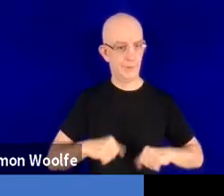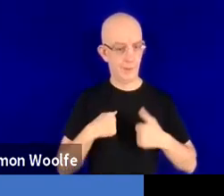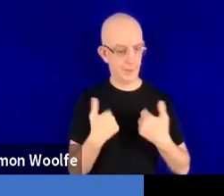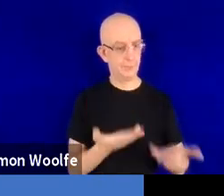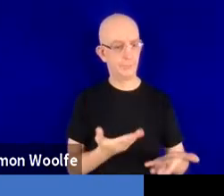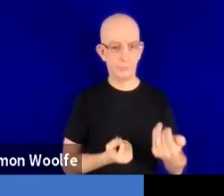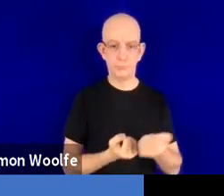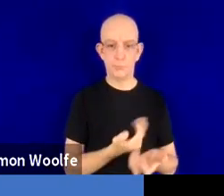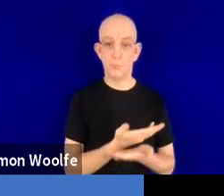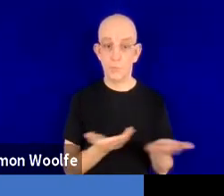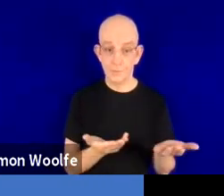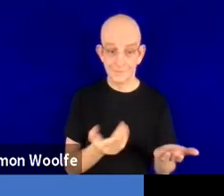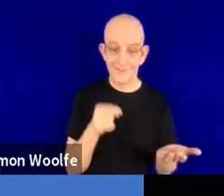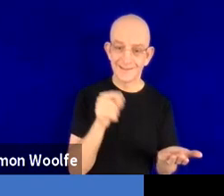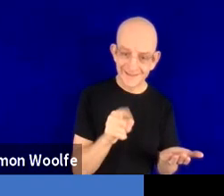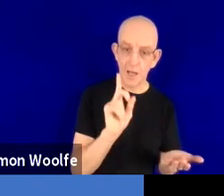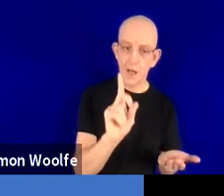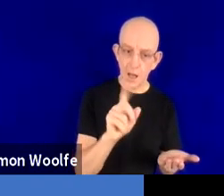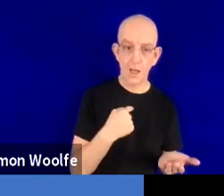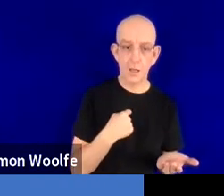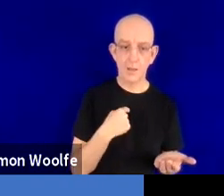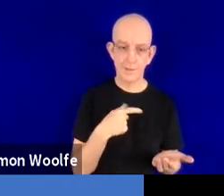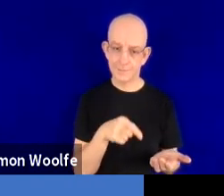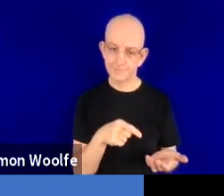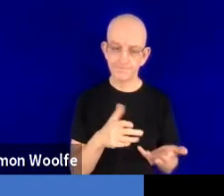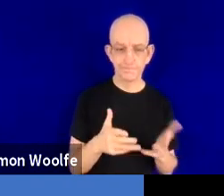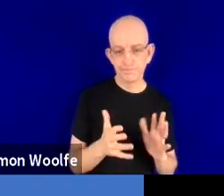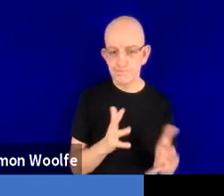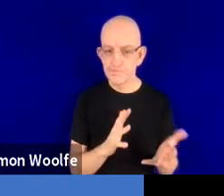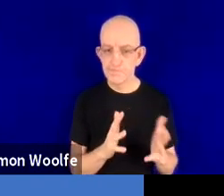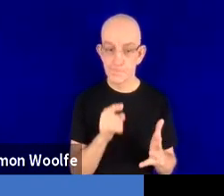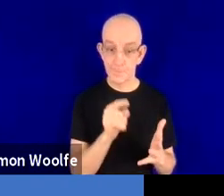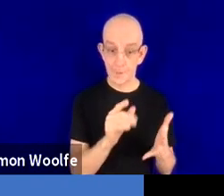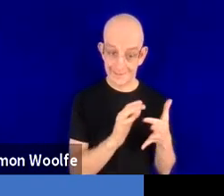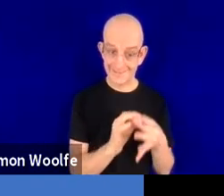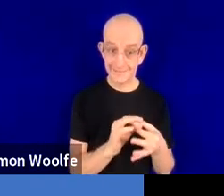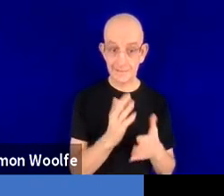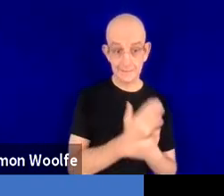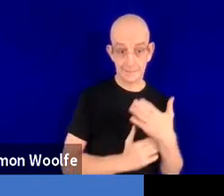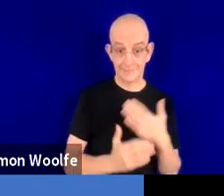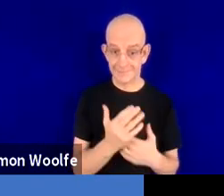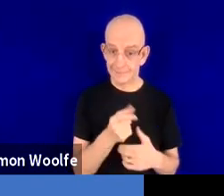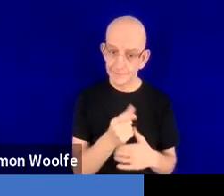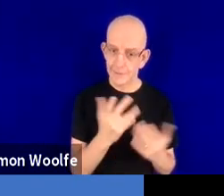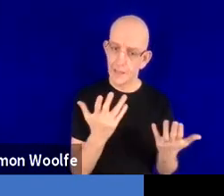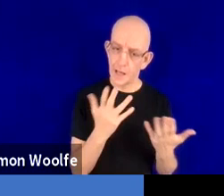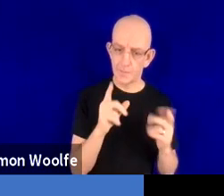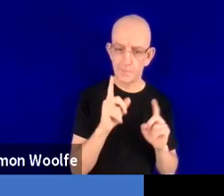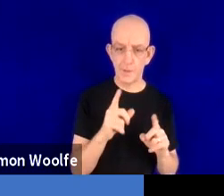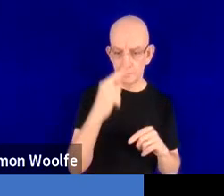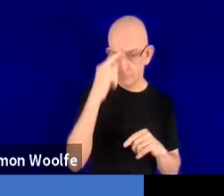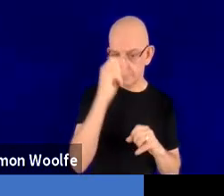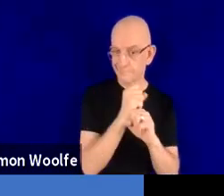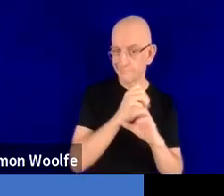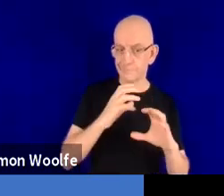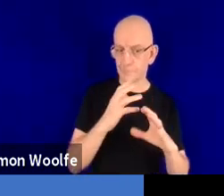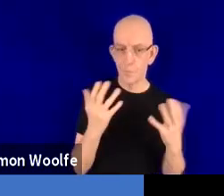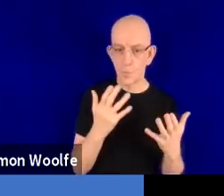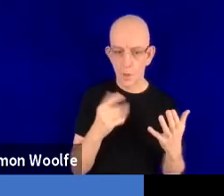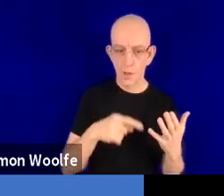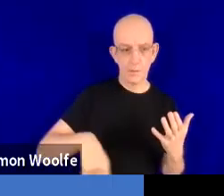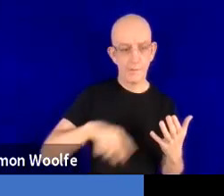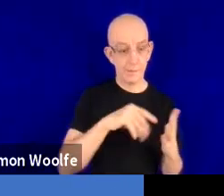undertaking, the registration of birth with disability brings with it additional challenges